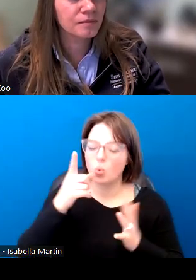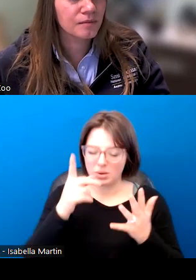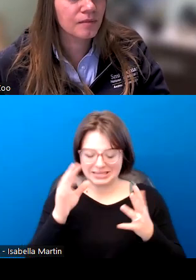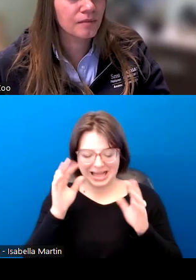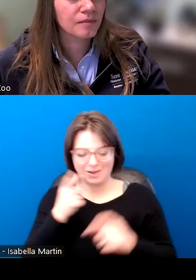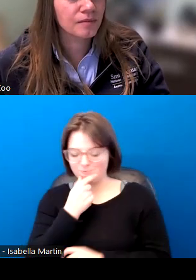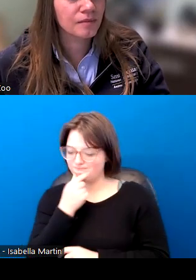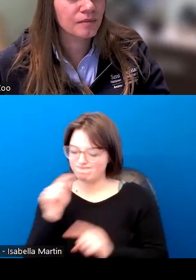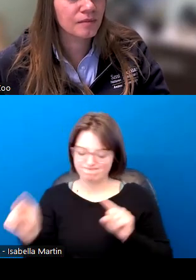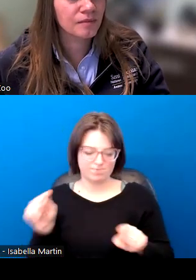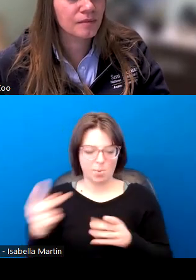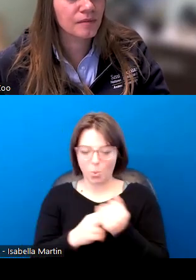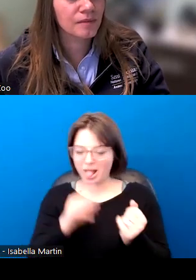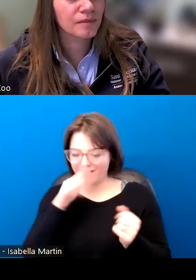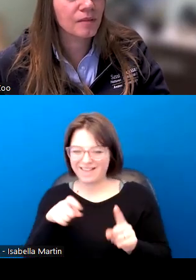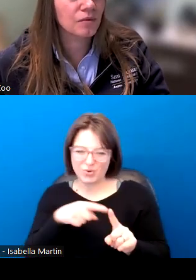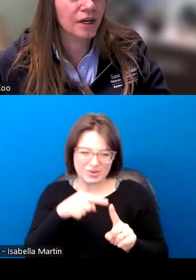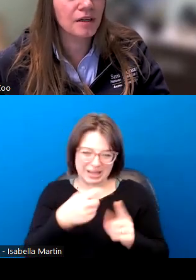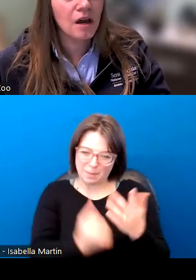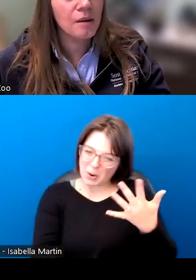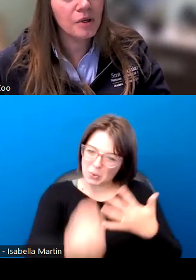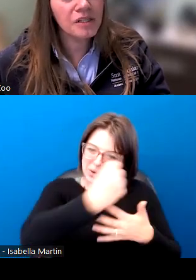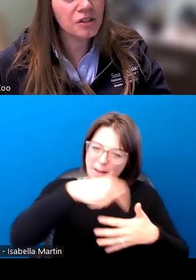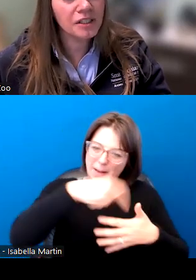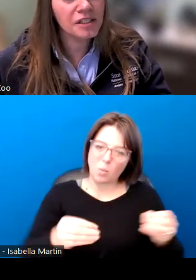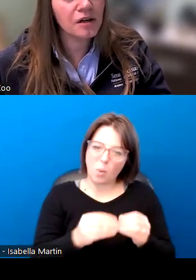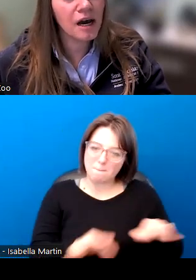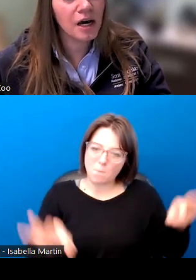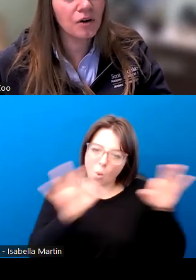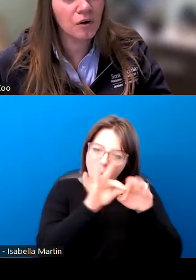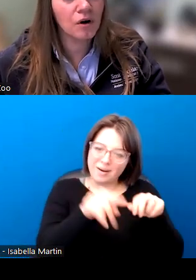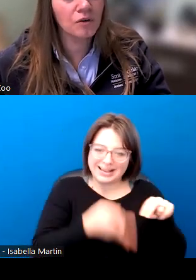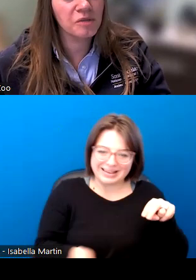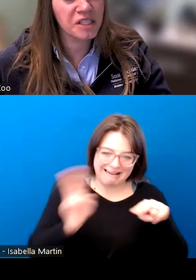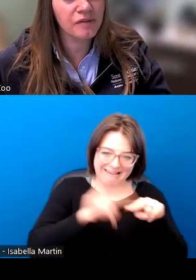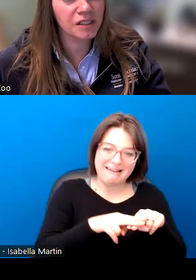condition at a little bit later of a time. >>Erin: Right and Bosey certainly still had her own specific